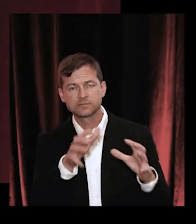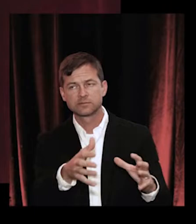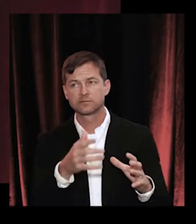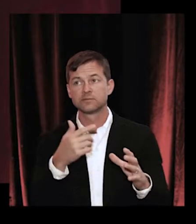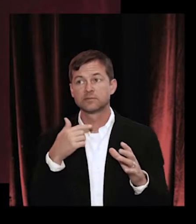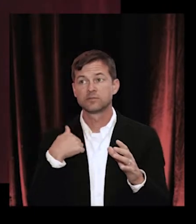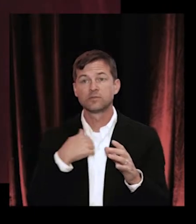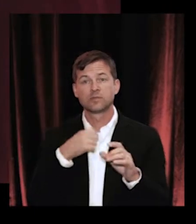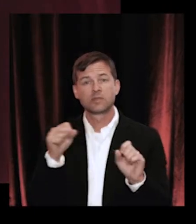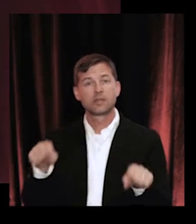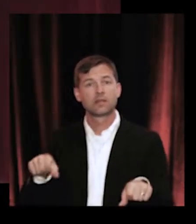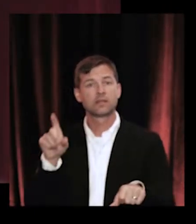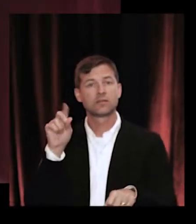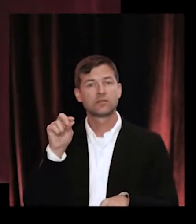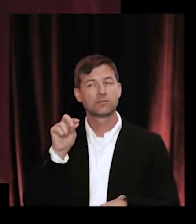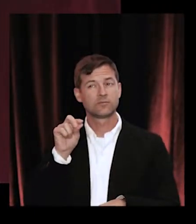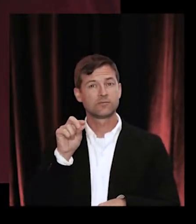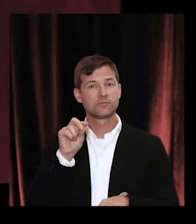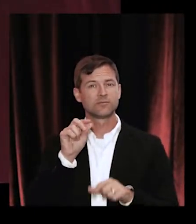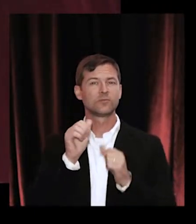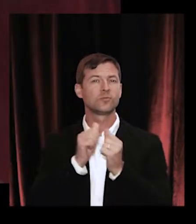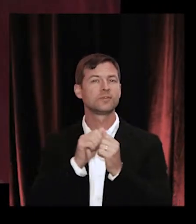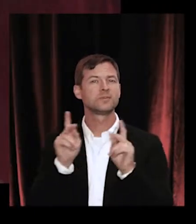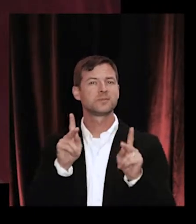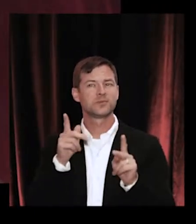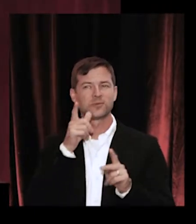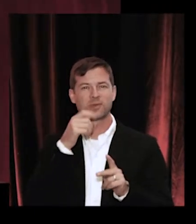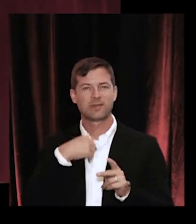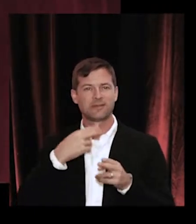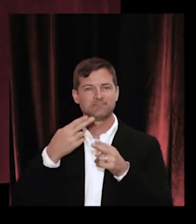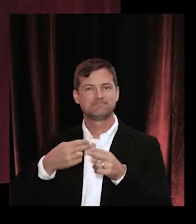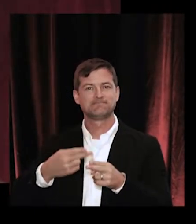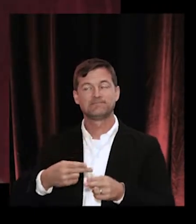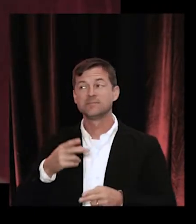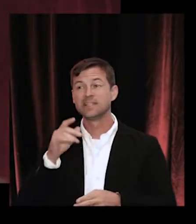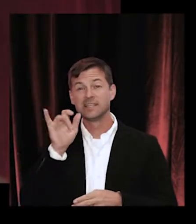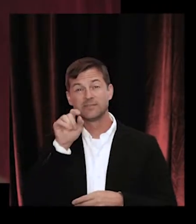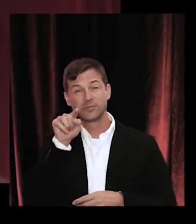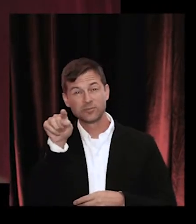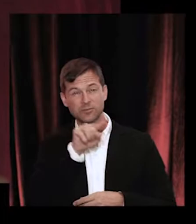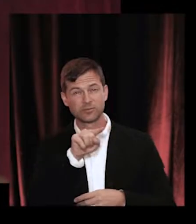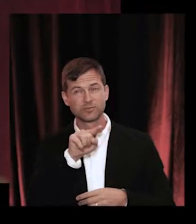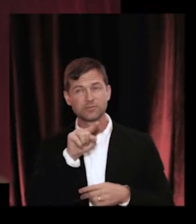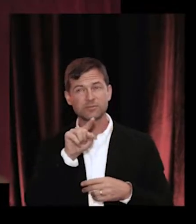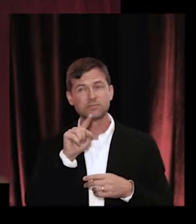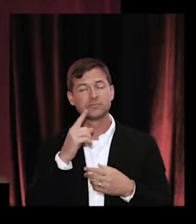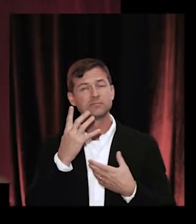with the folks that I want to acknowledge. One is, if you are part of the governor's committee, either a local governor's